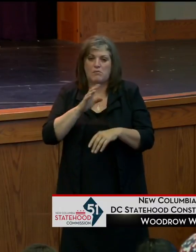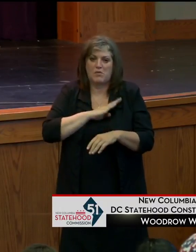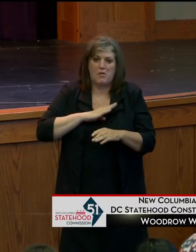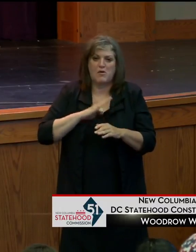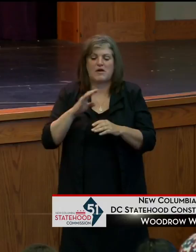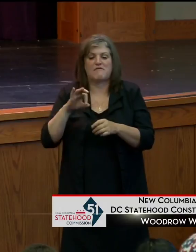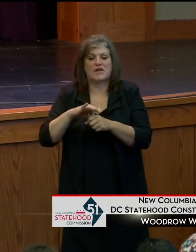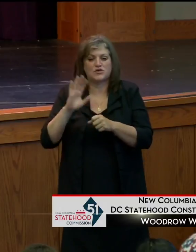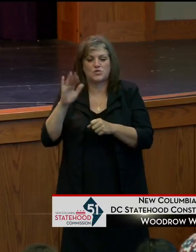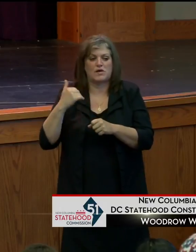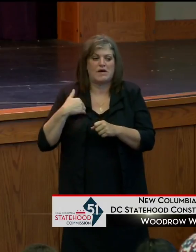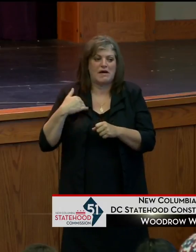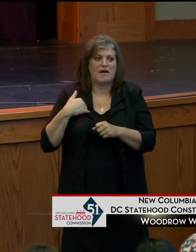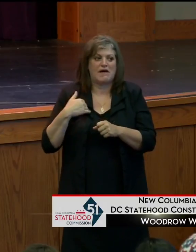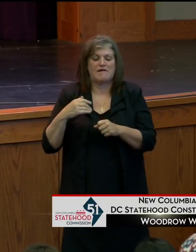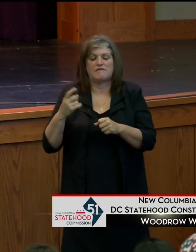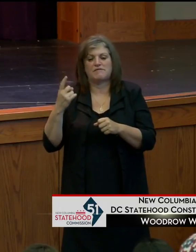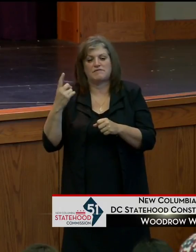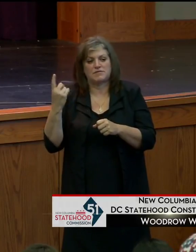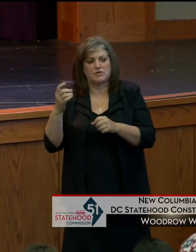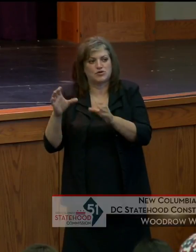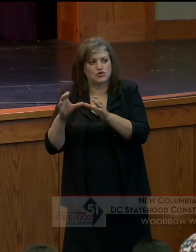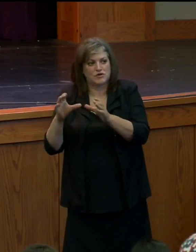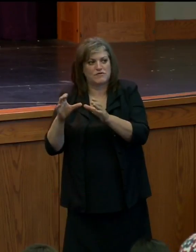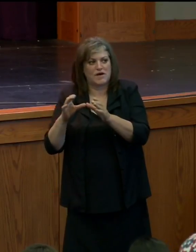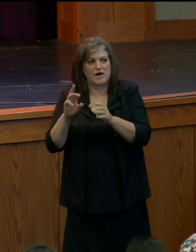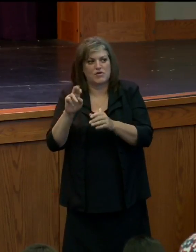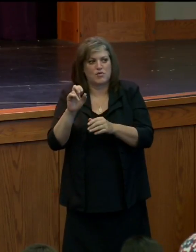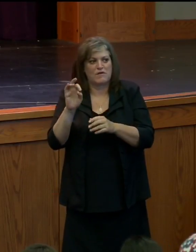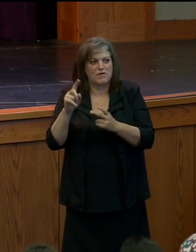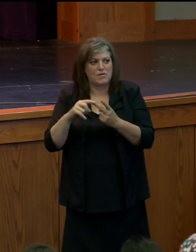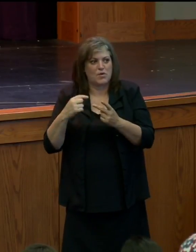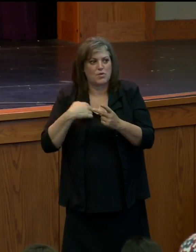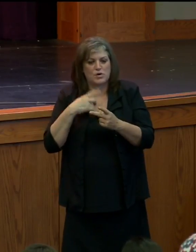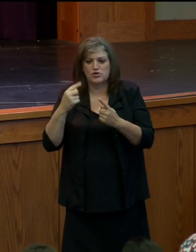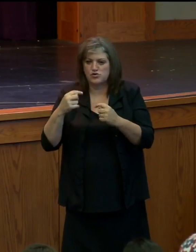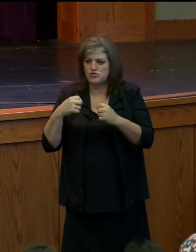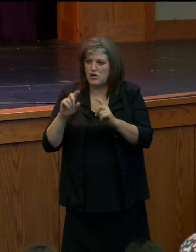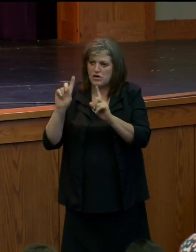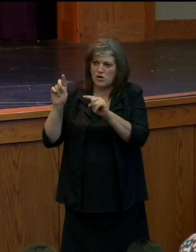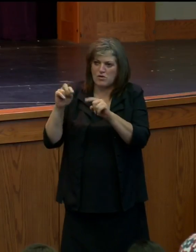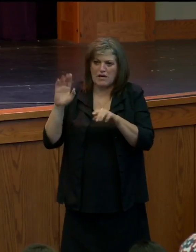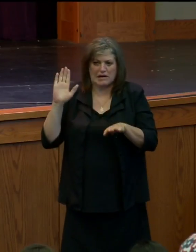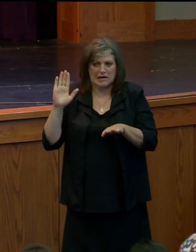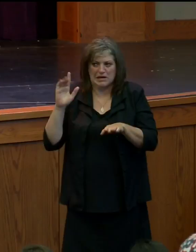HOLD HEARINGS TO CERTIFY THE REFERENDUM LANGUAGE. AND WE SHOULD TRY TO ATTEND THAT HEARING AND I DON'T KNOW WHETHER